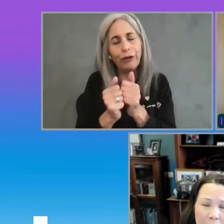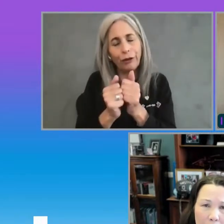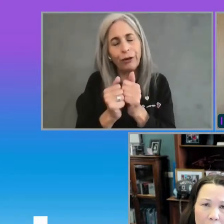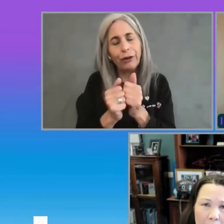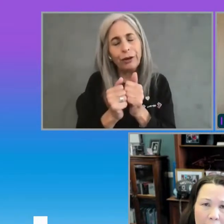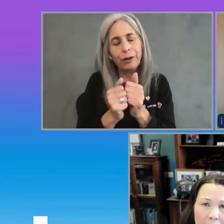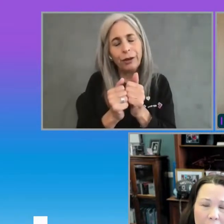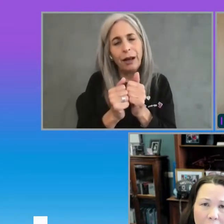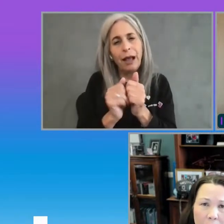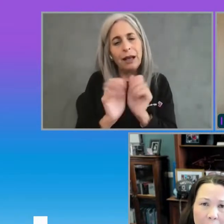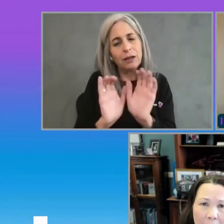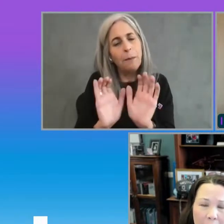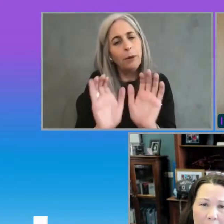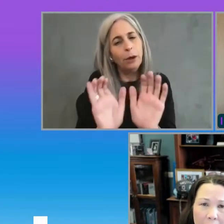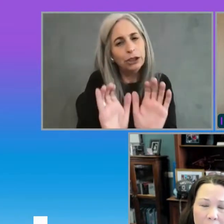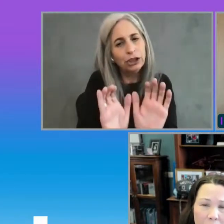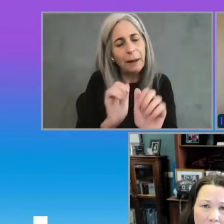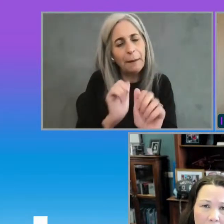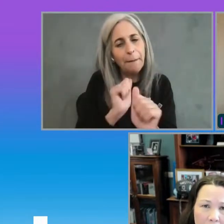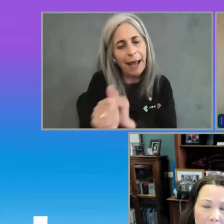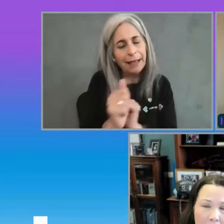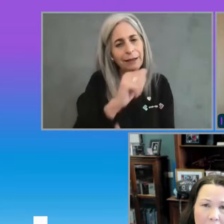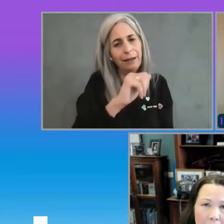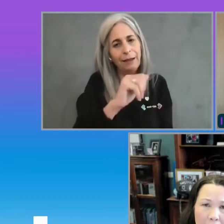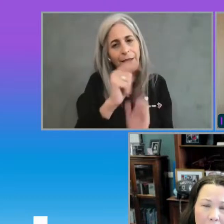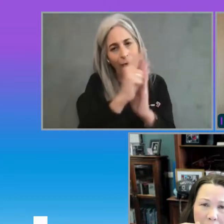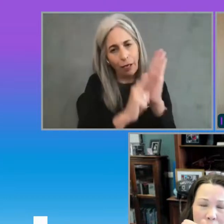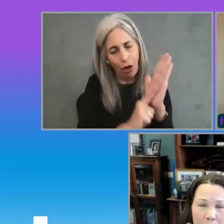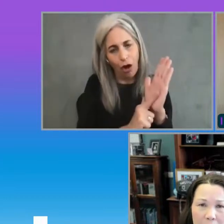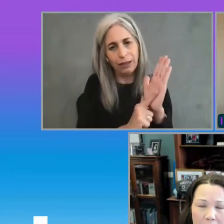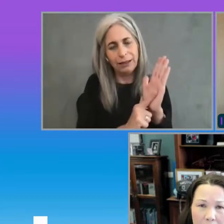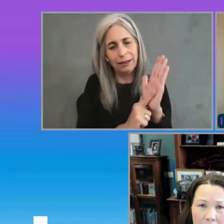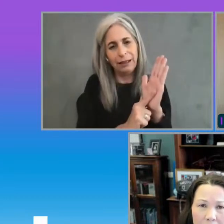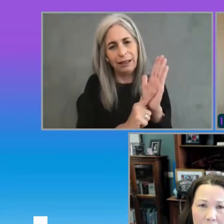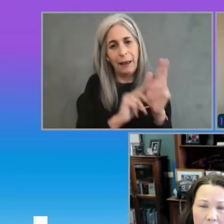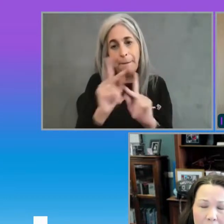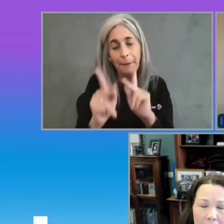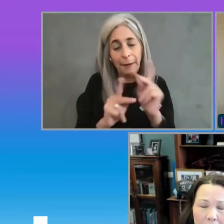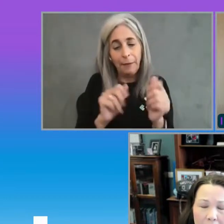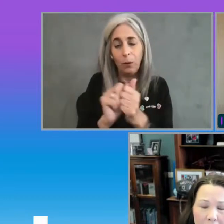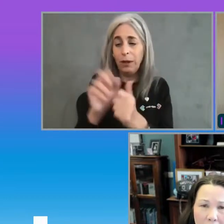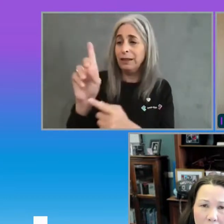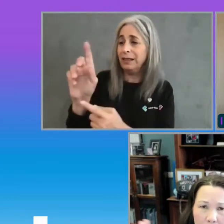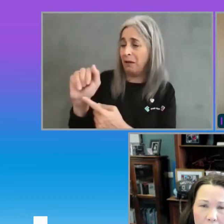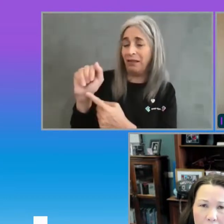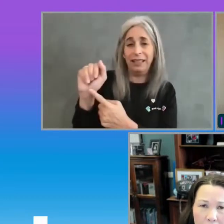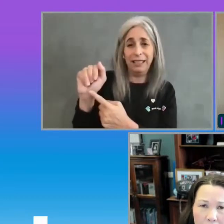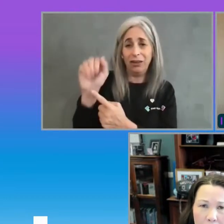this race, but everybody can come together and let's push and get these laws passed. And certainly there are persons with